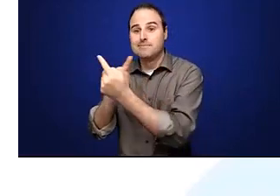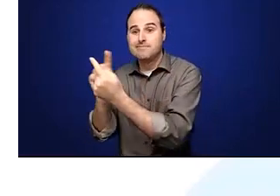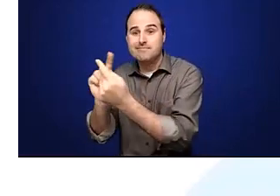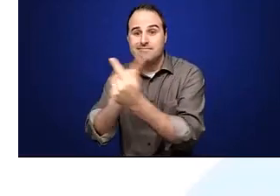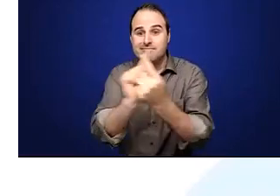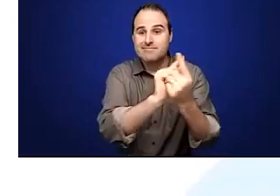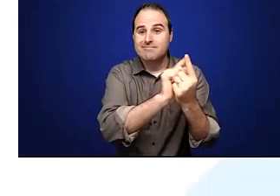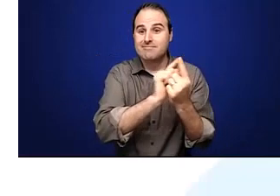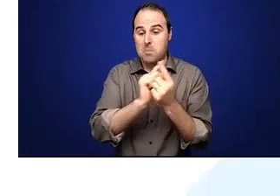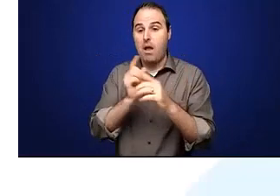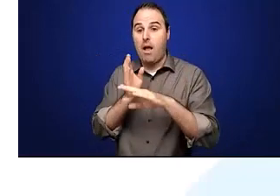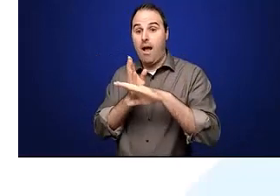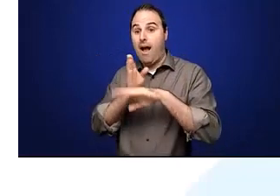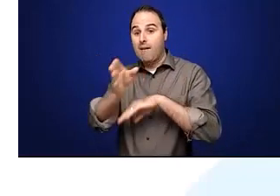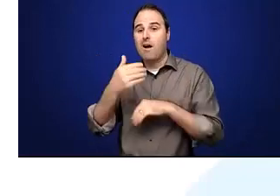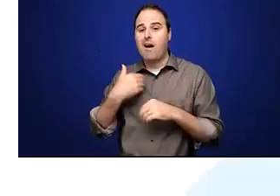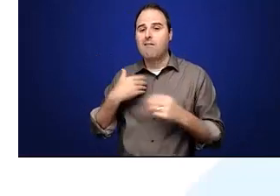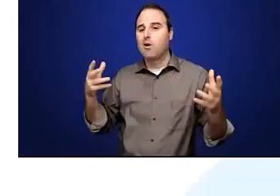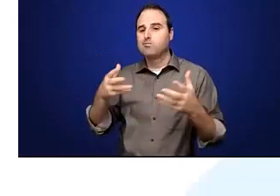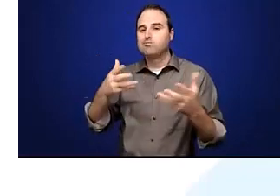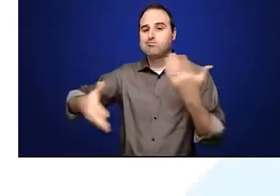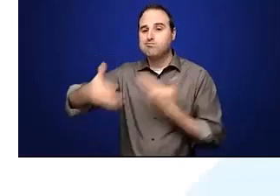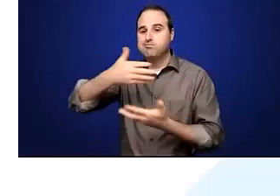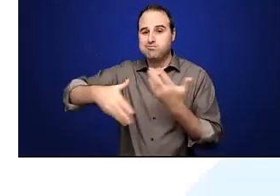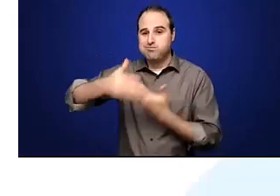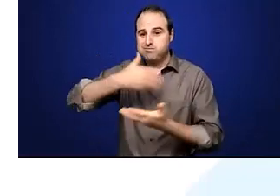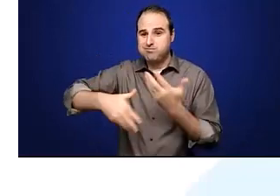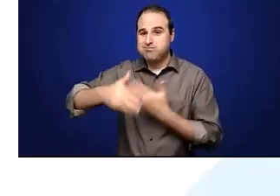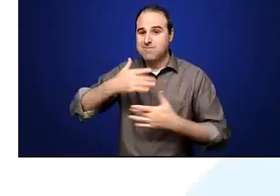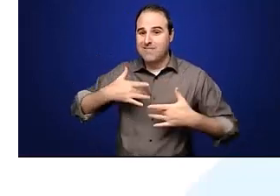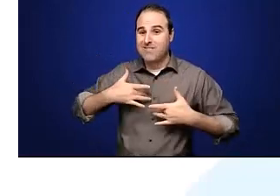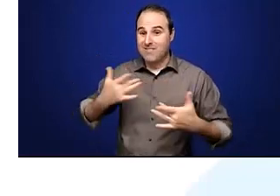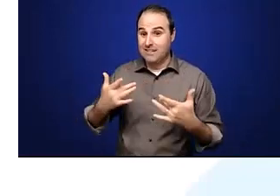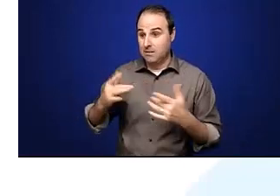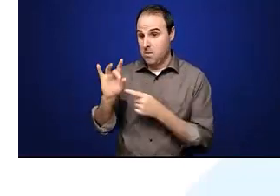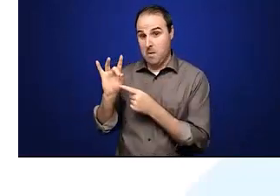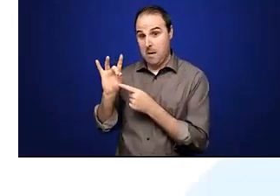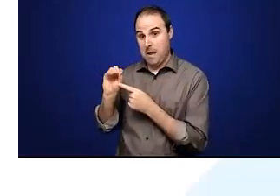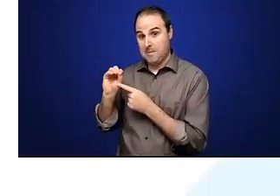and I would say 80% of the people that were at the summit stayed for it.